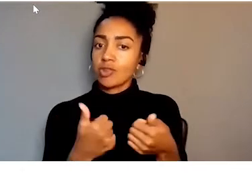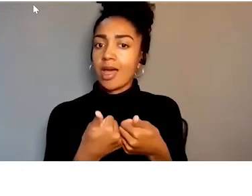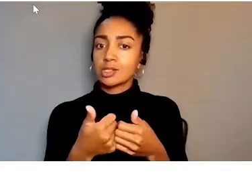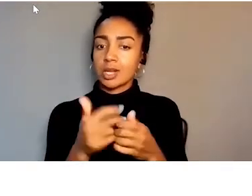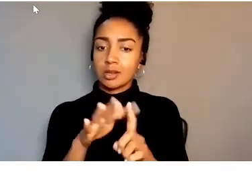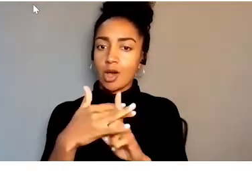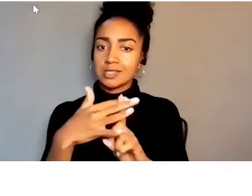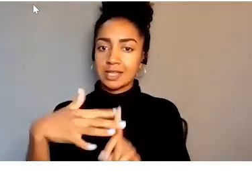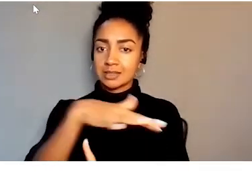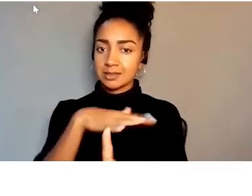Next slide.